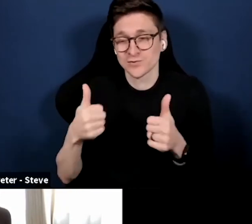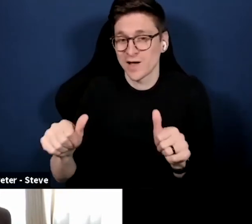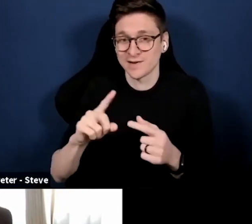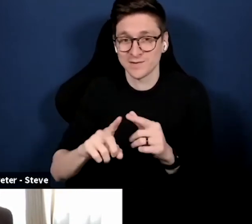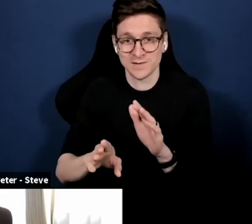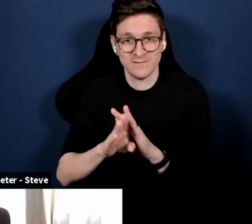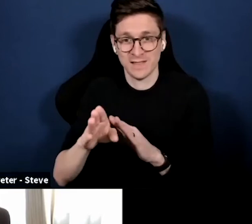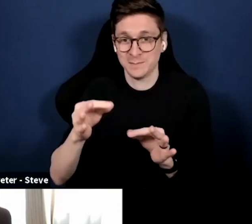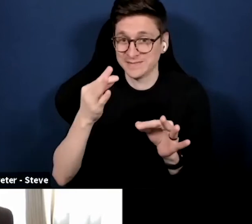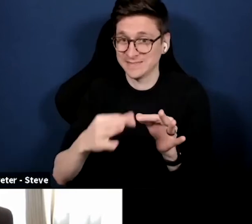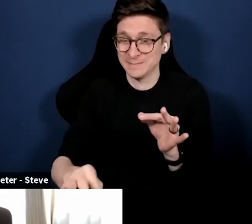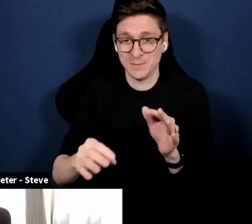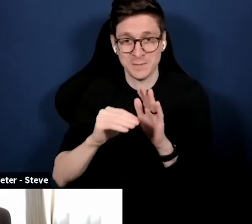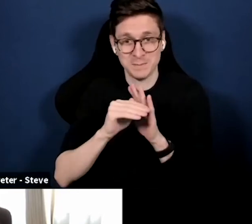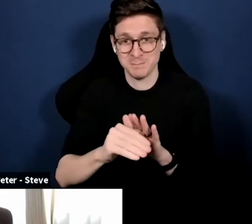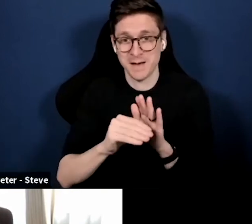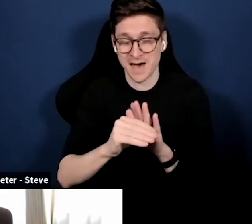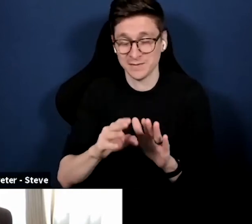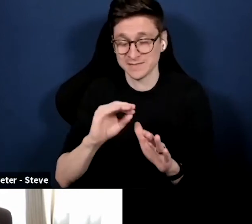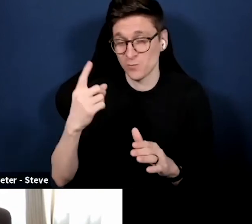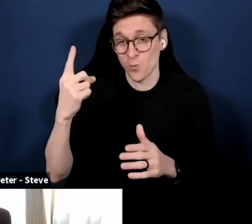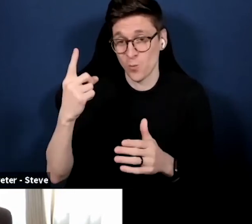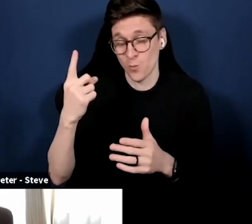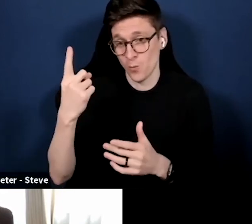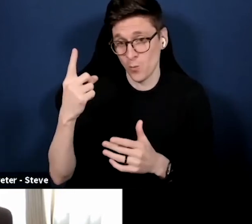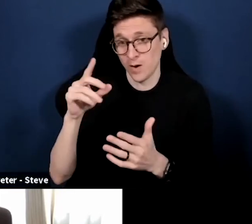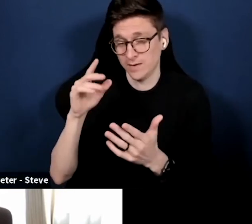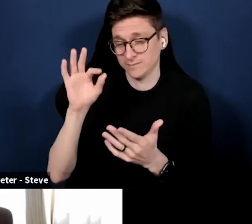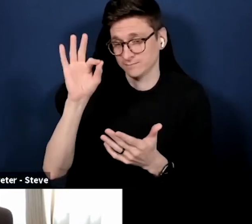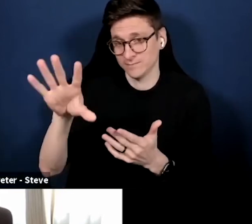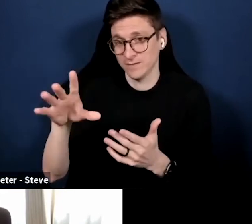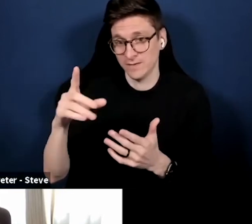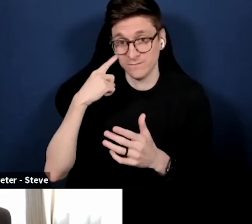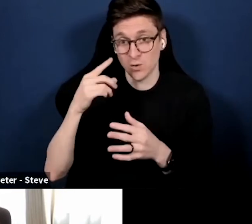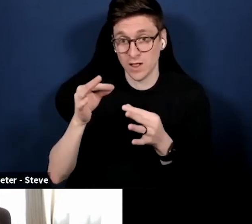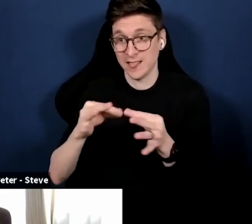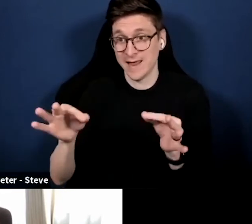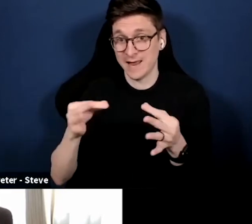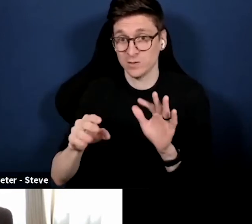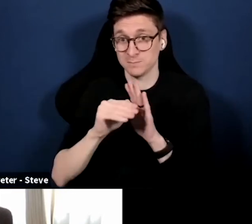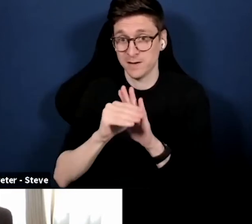things that we we do in the language things are sort of cross-situational learning where we we